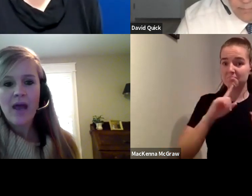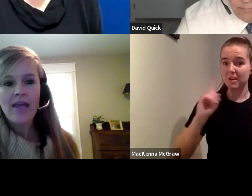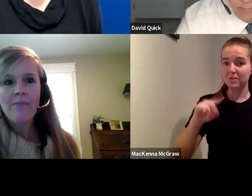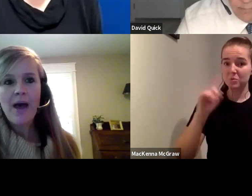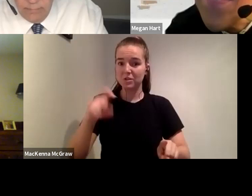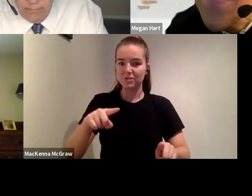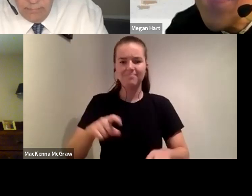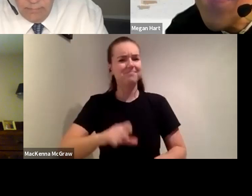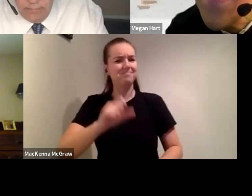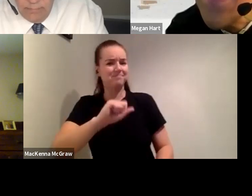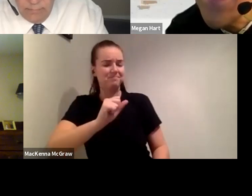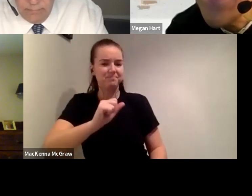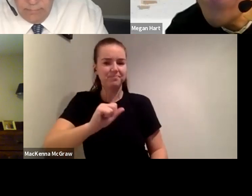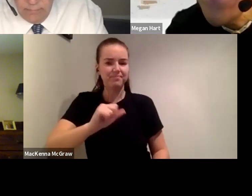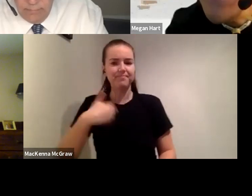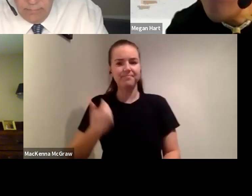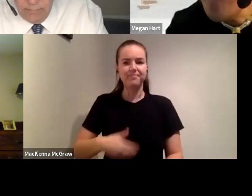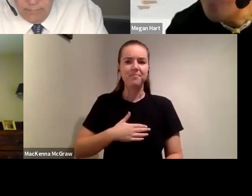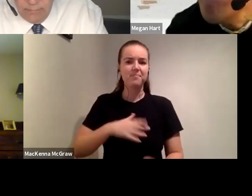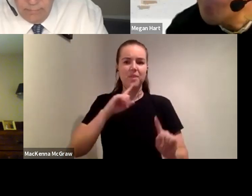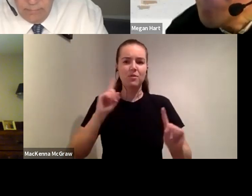But it's really smart to ask how we can make someone successful in the interview. And you are right, we cannot ask about disability.